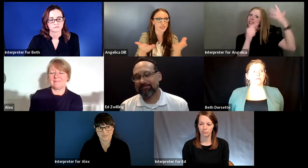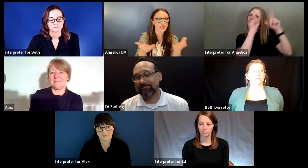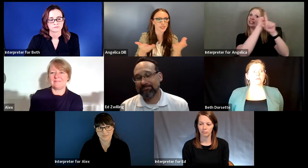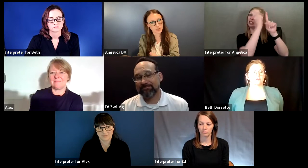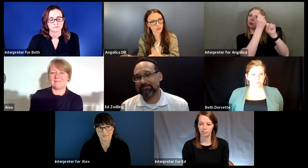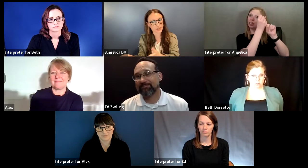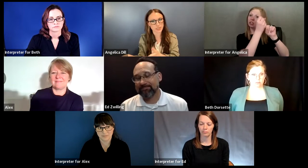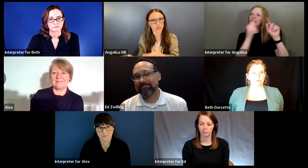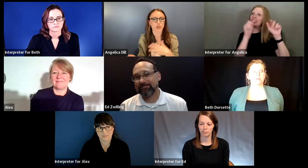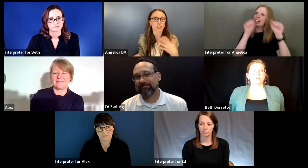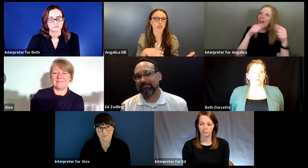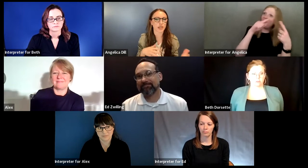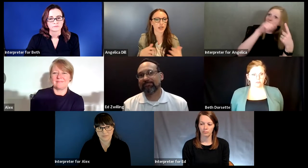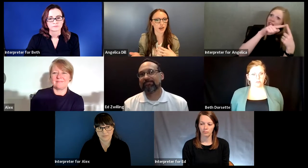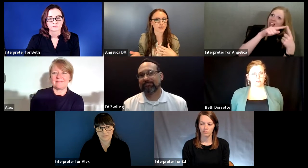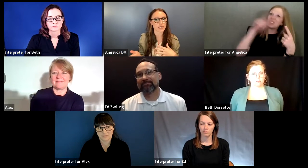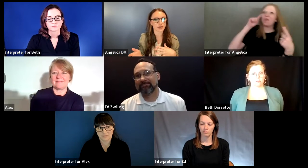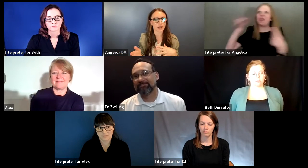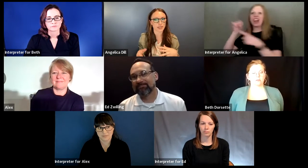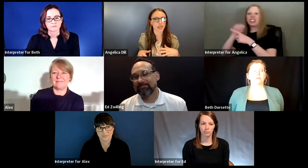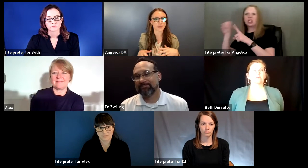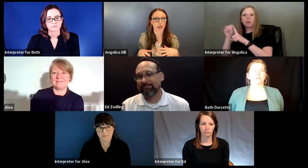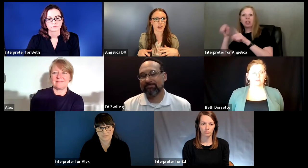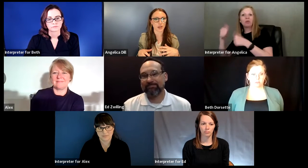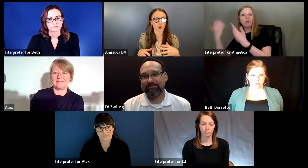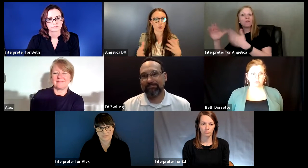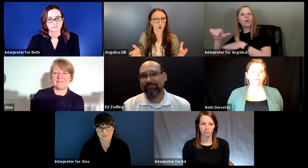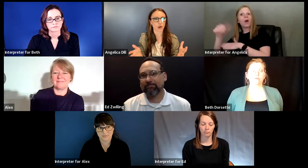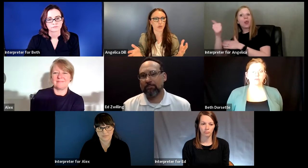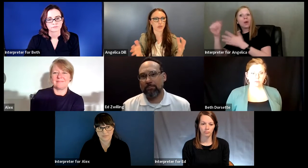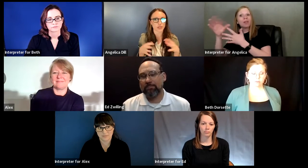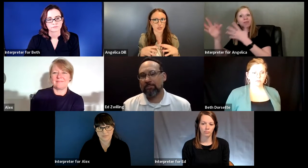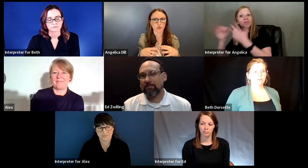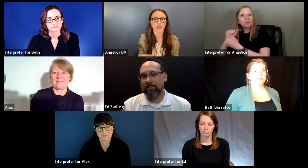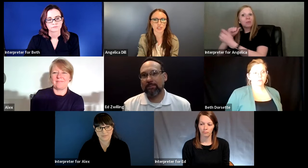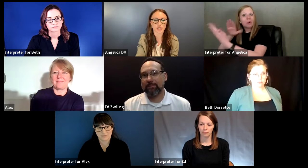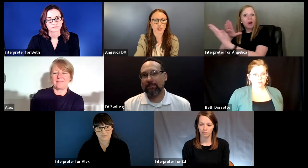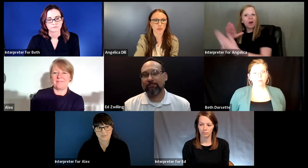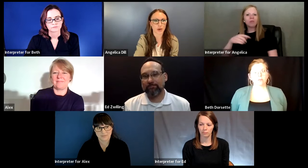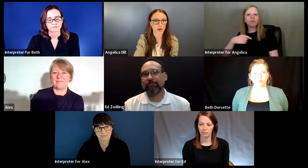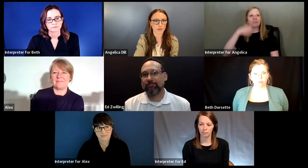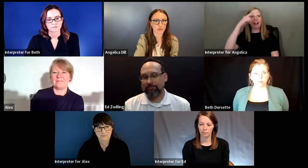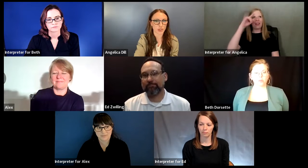And then do this for this situation? And I've seen a lot of times that work well when there's a good relationship.